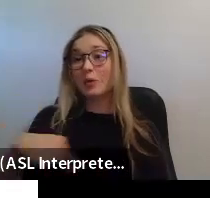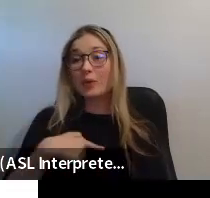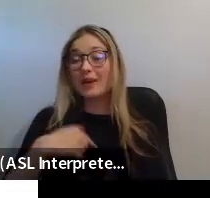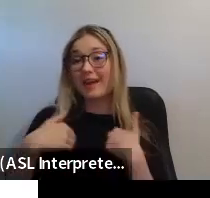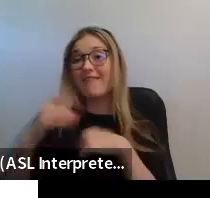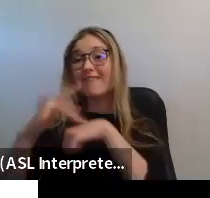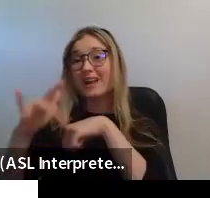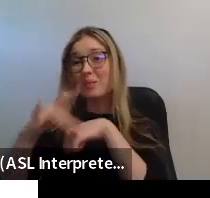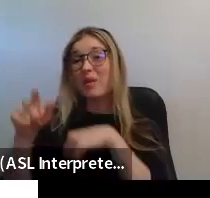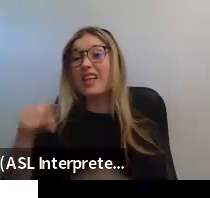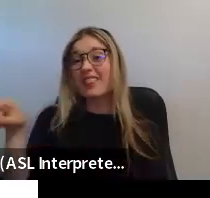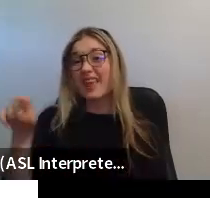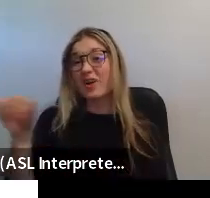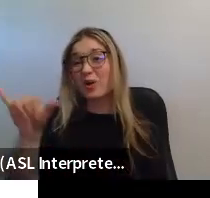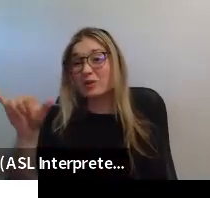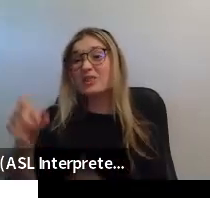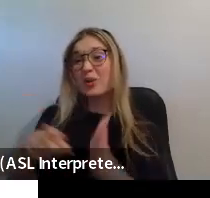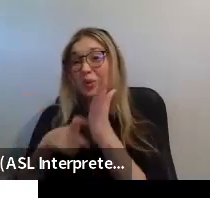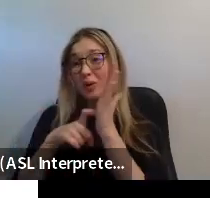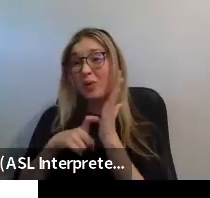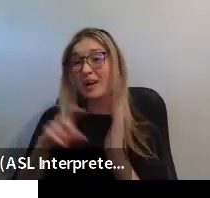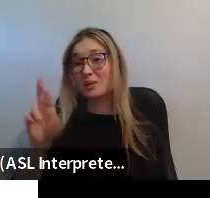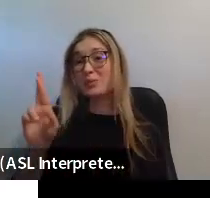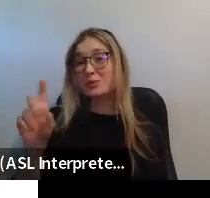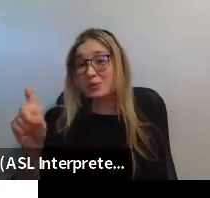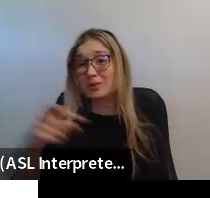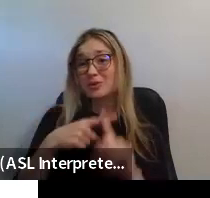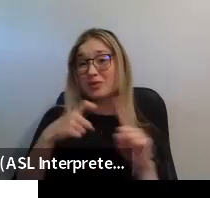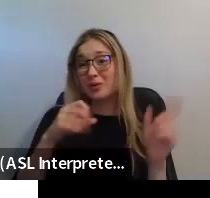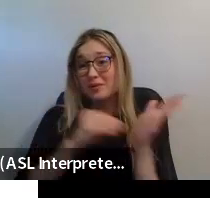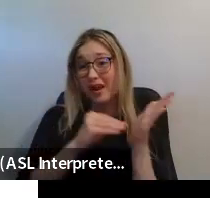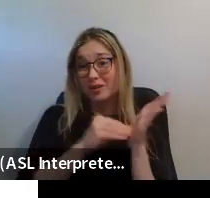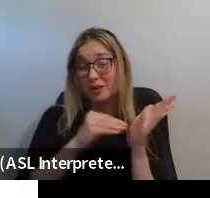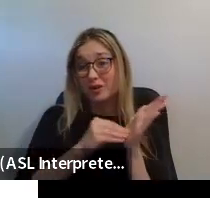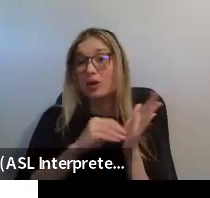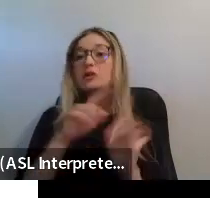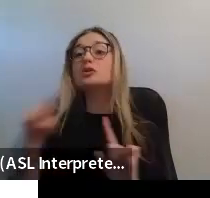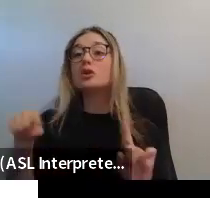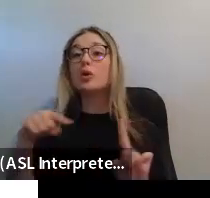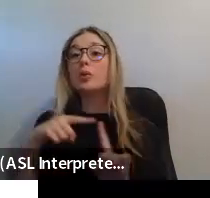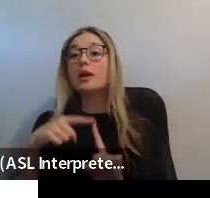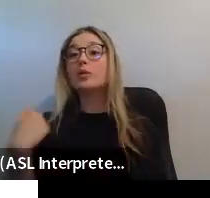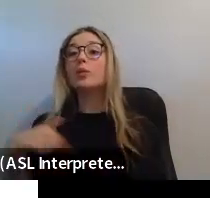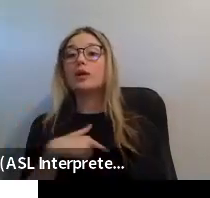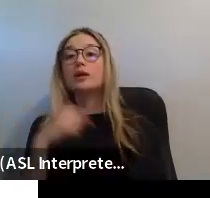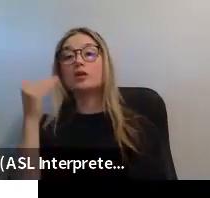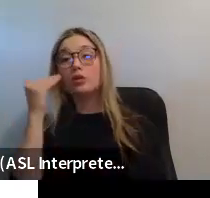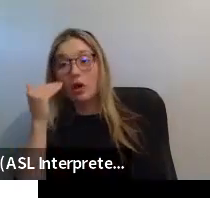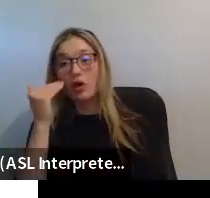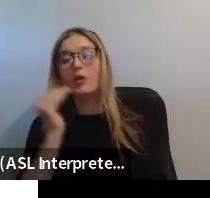Providing no one who your provider was, or the prescribing physician, and also your insurance information.